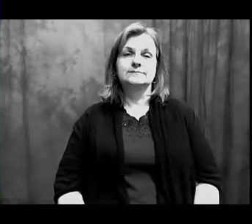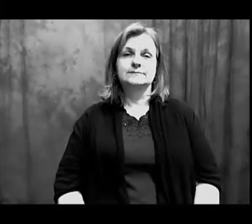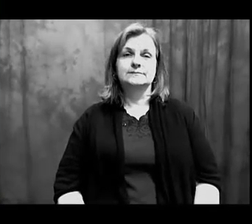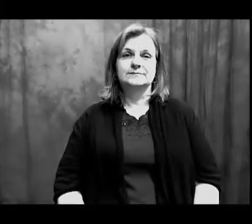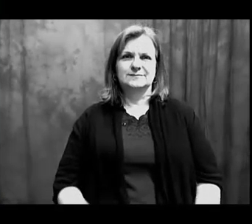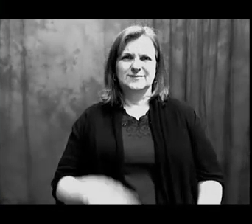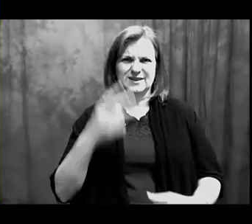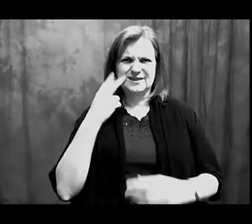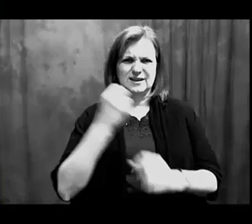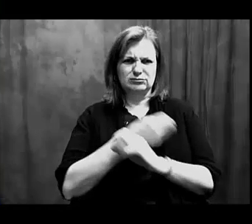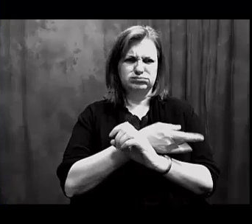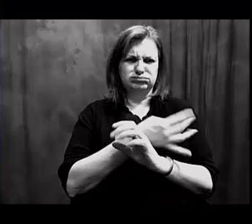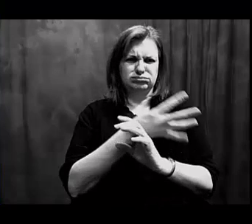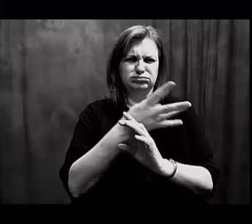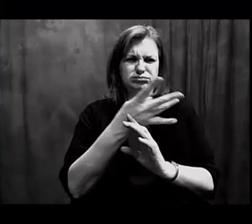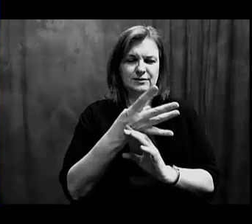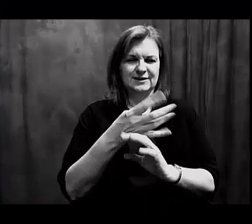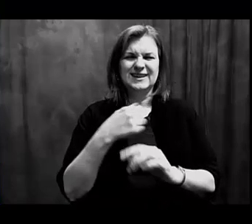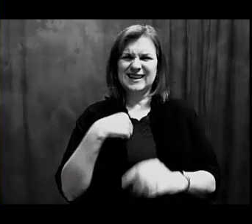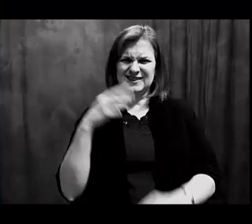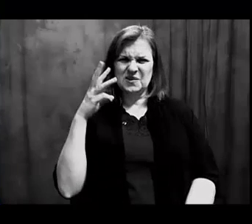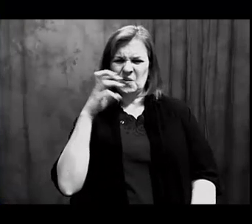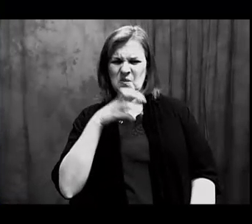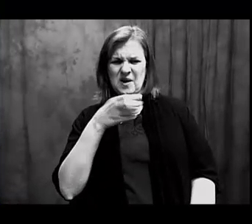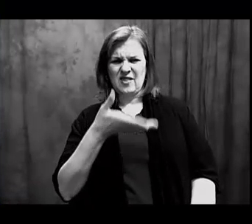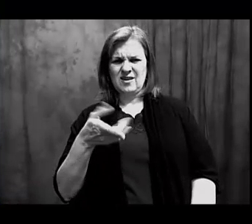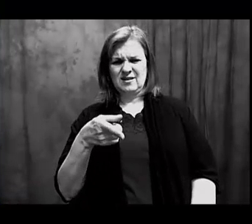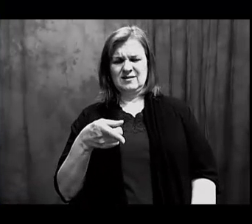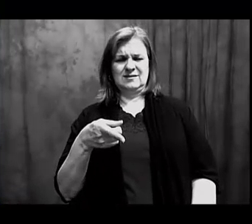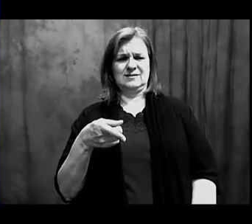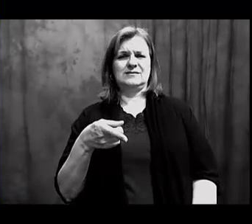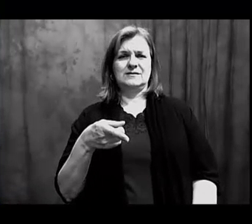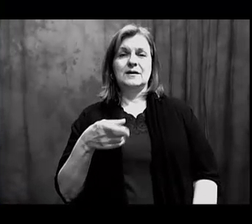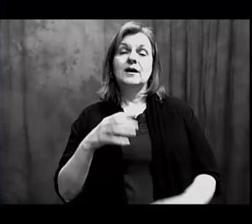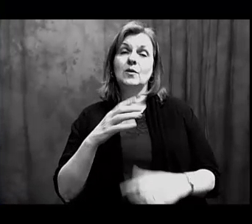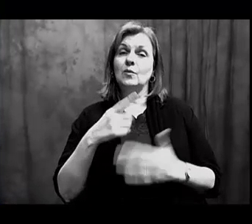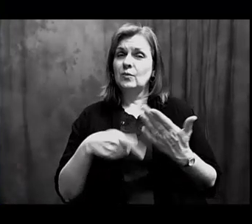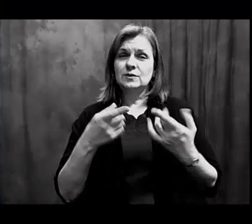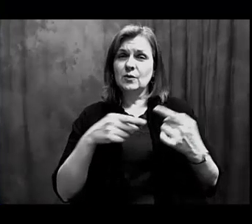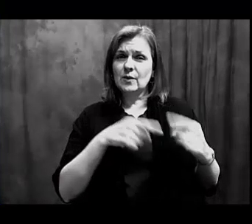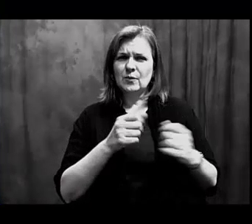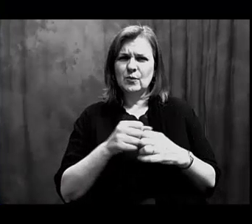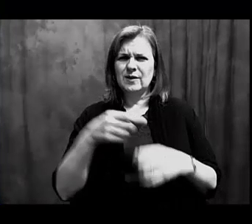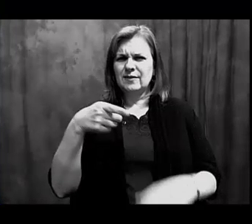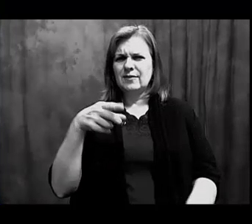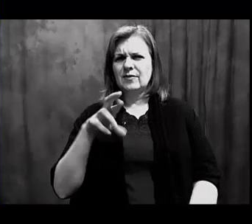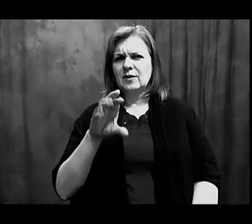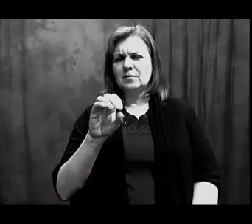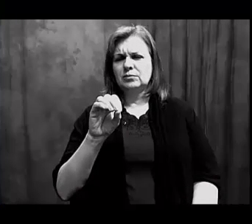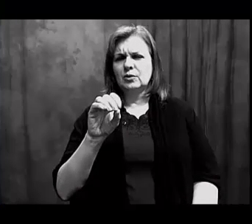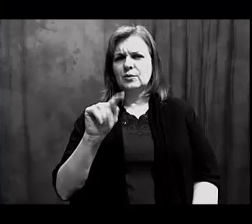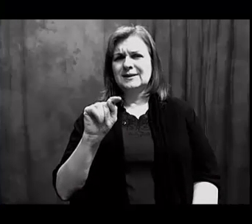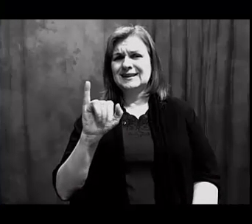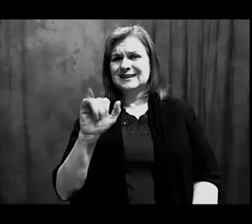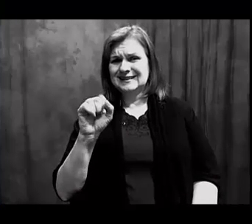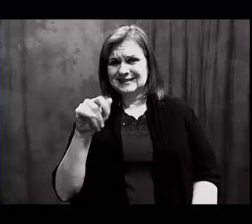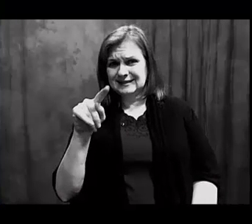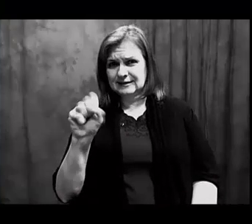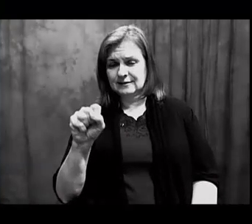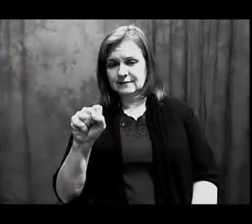and see just how hairy it is -- it's weird beast! what's going on with these protists?? They are absolutely everywhere